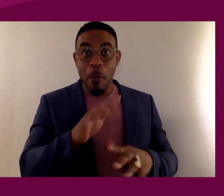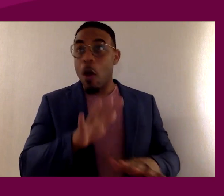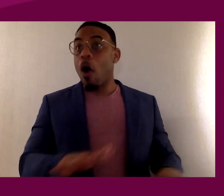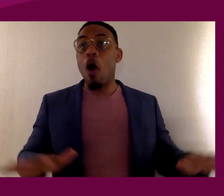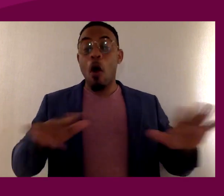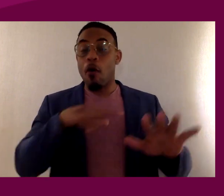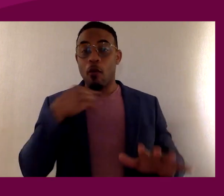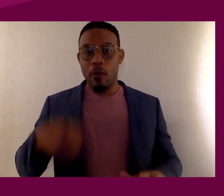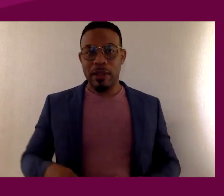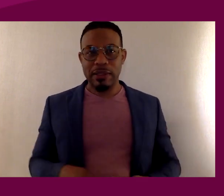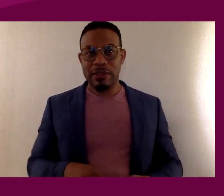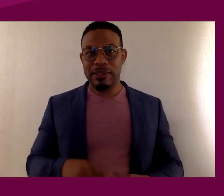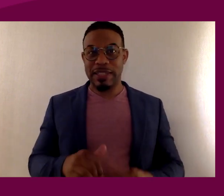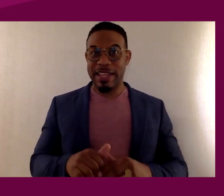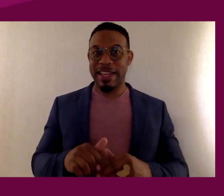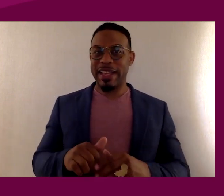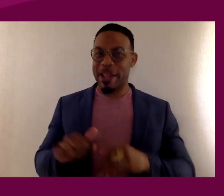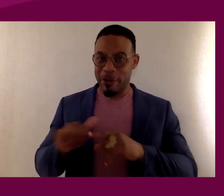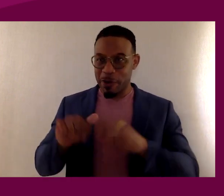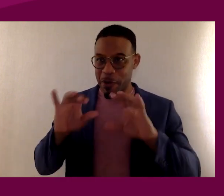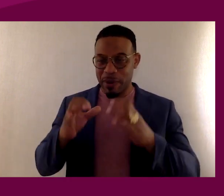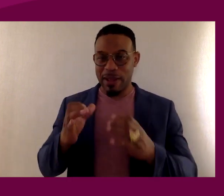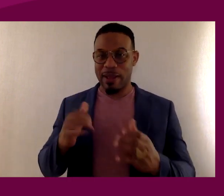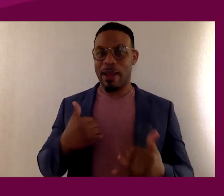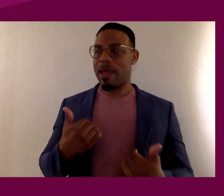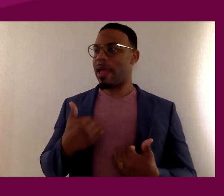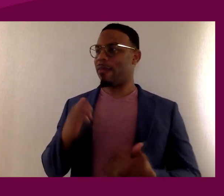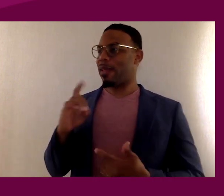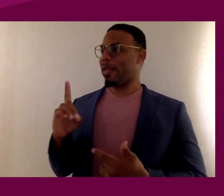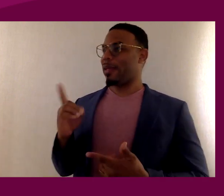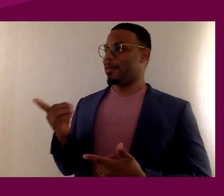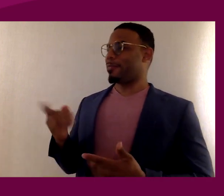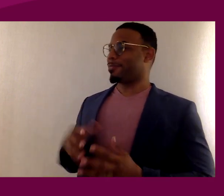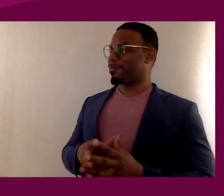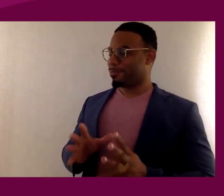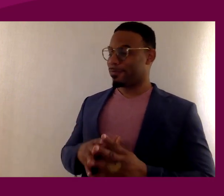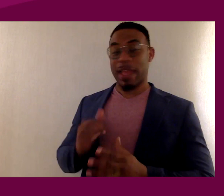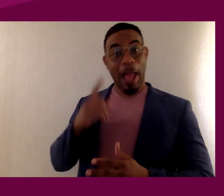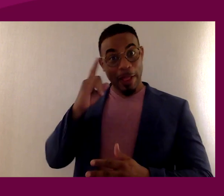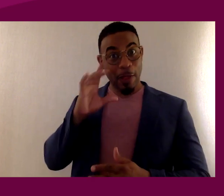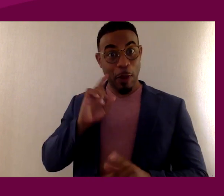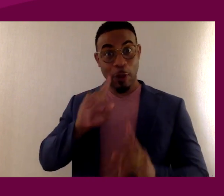talking to these disability leaders from all over Russia in a training course. And here I've got Ed